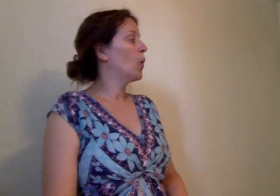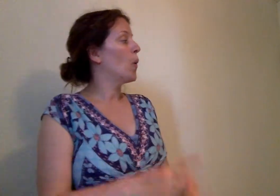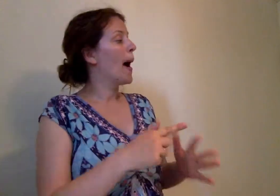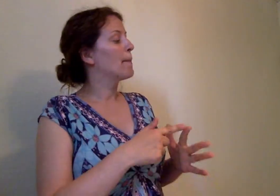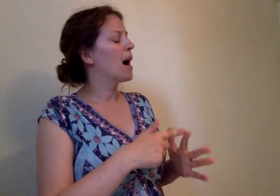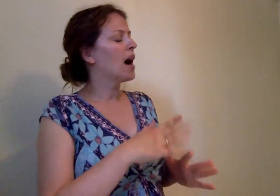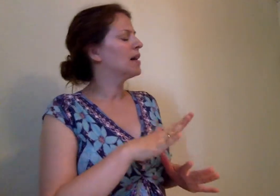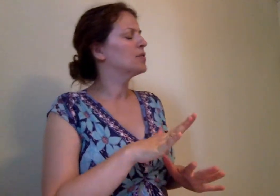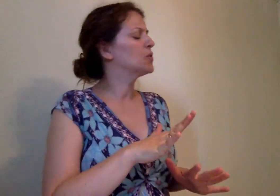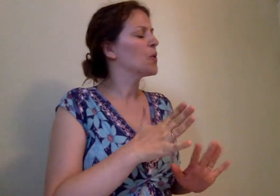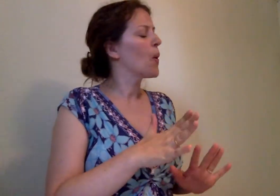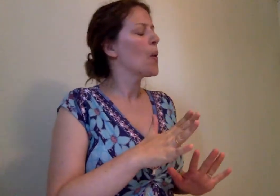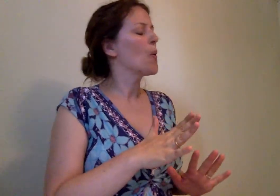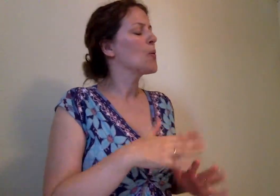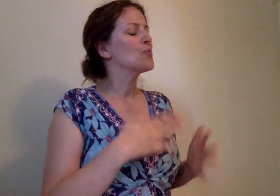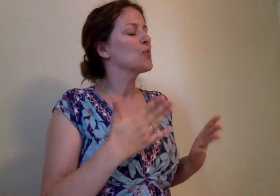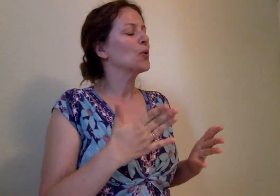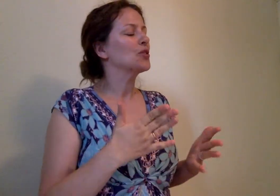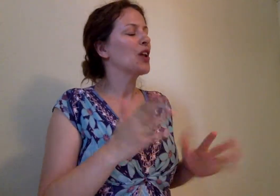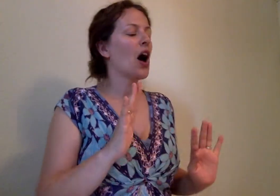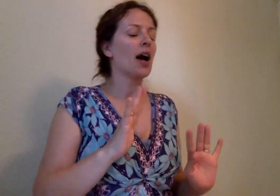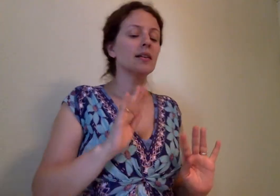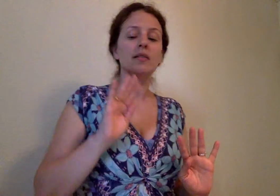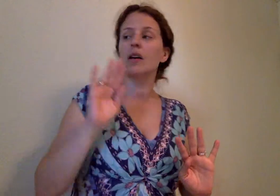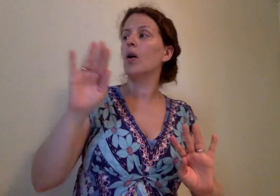"Oh Emma no, not tonight."